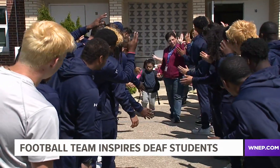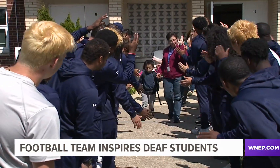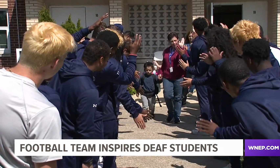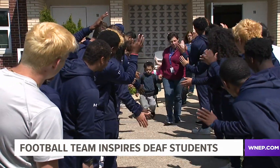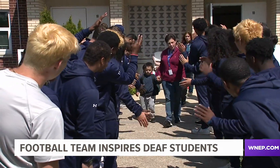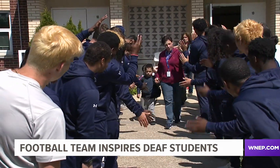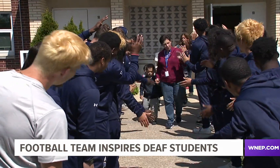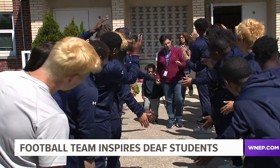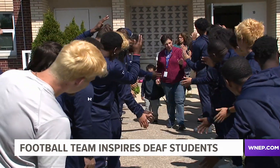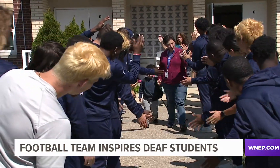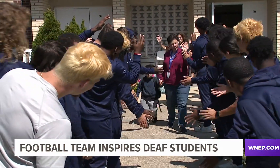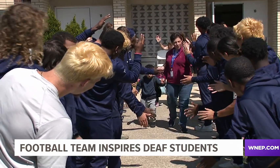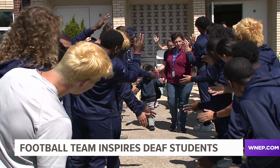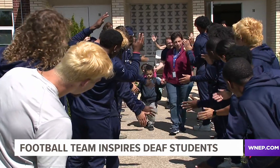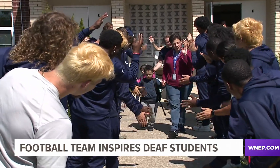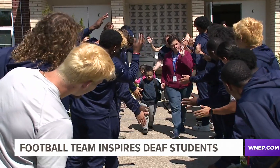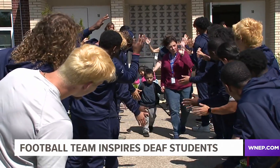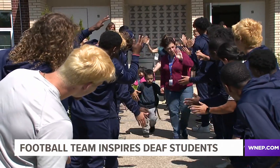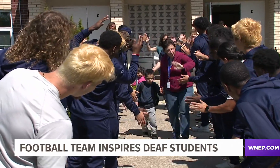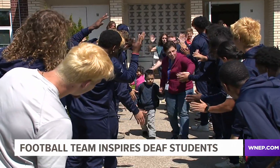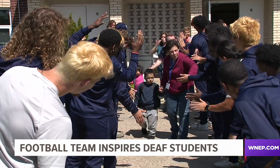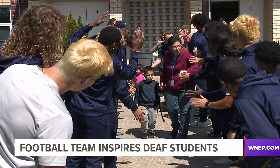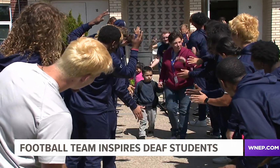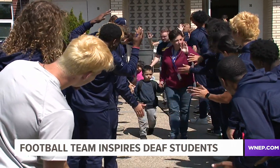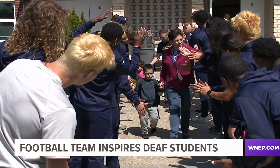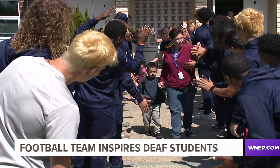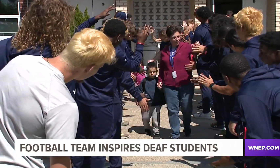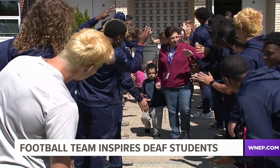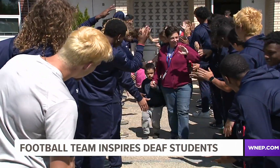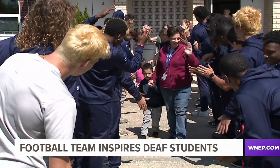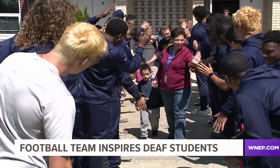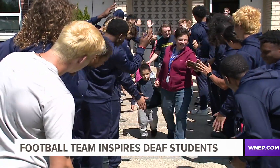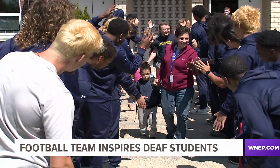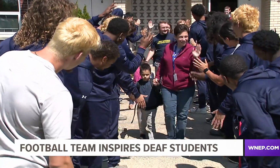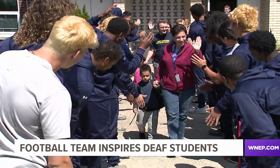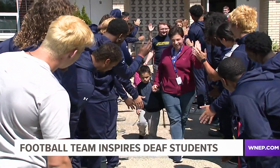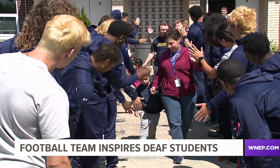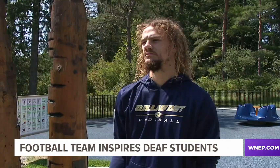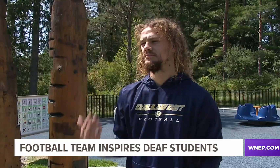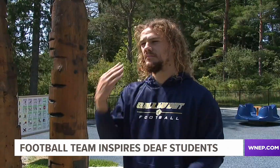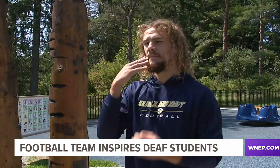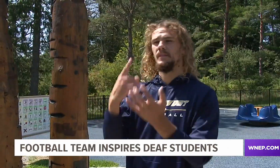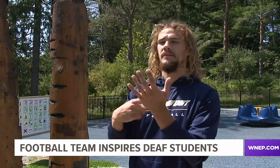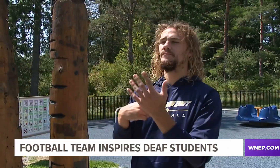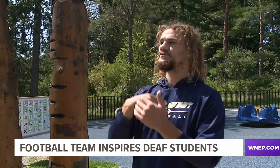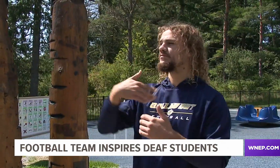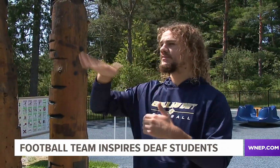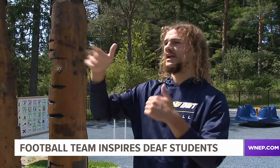of high fives and are hoping to. Them cheering from the stands. You know, sometimes we have away games and we'll hed